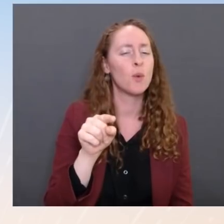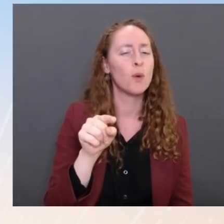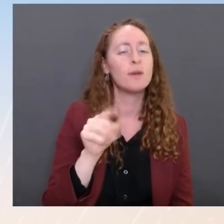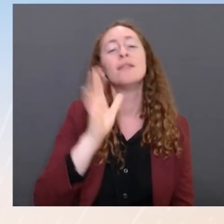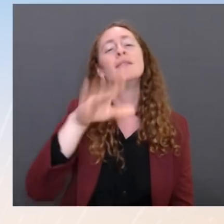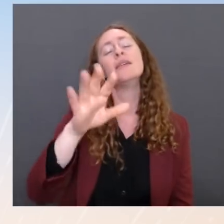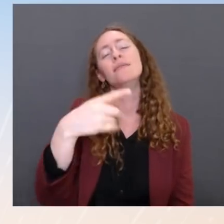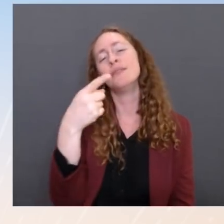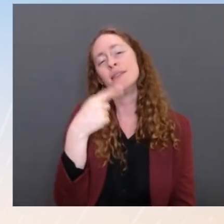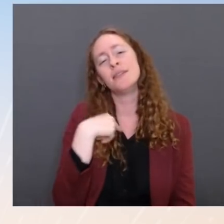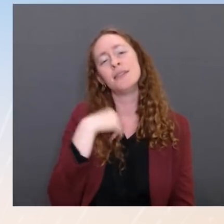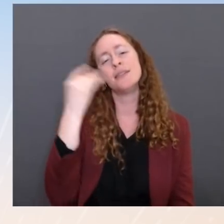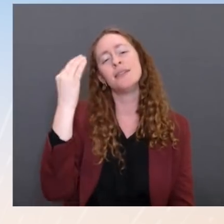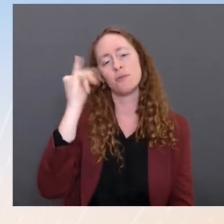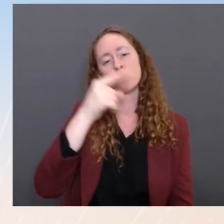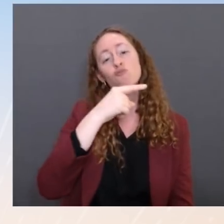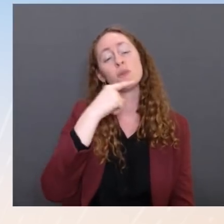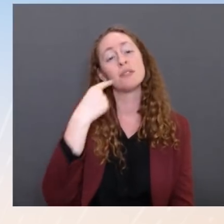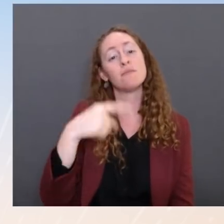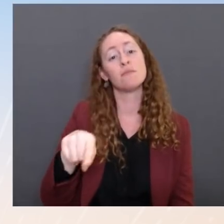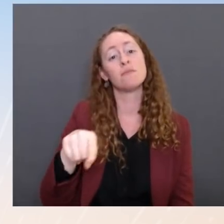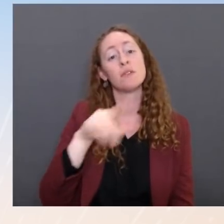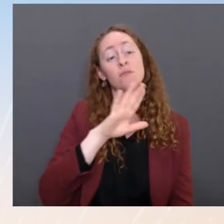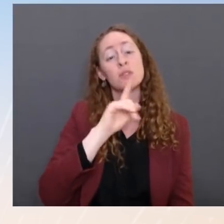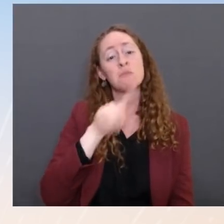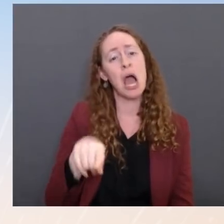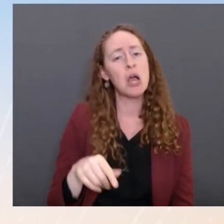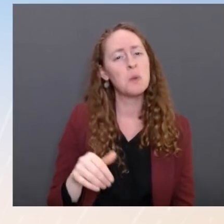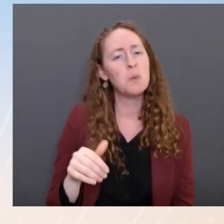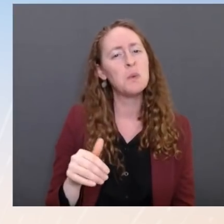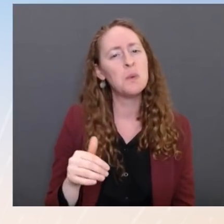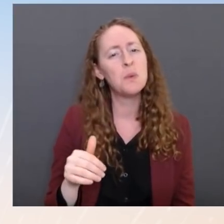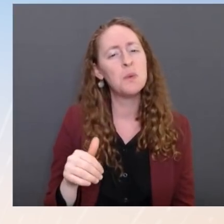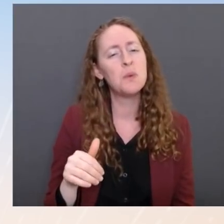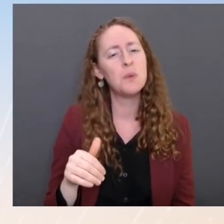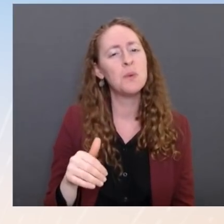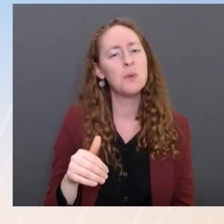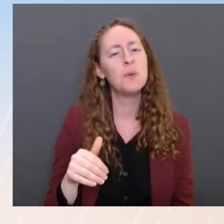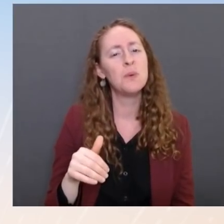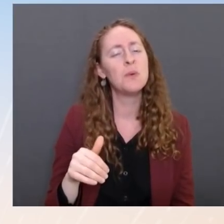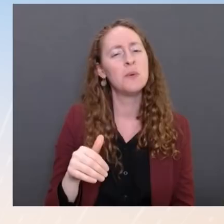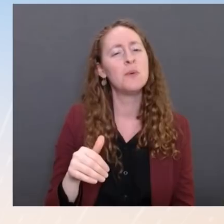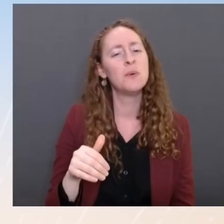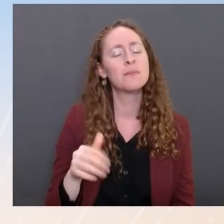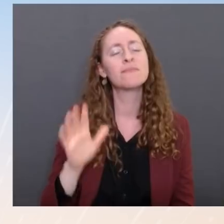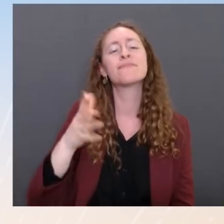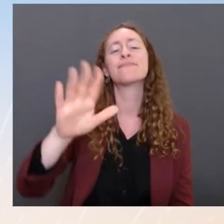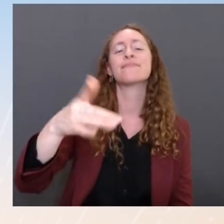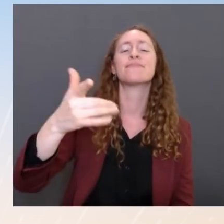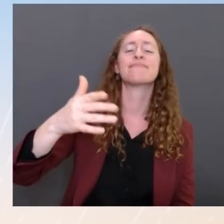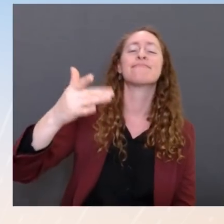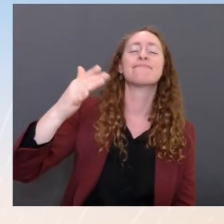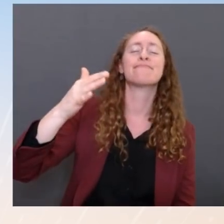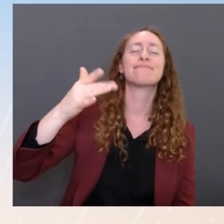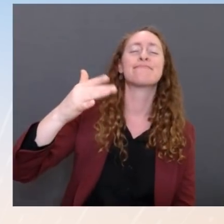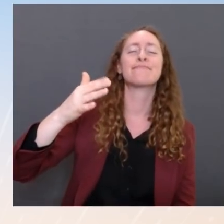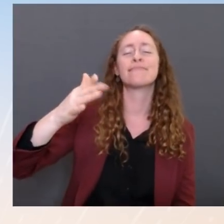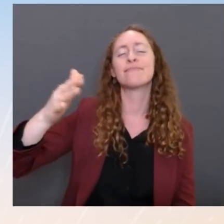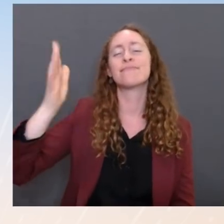Given the debate that took place back in the -- 15, 20 years ago about expanding NATO,